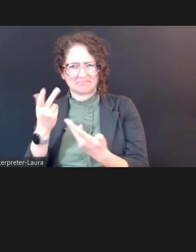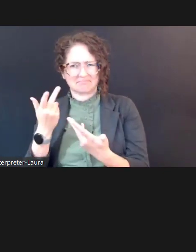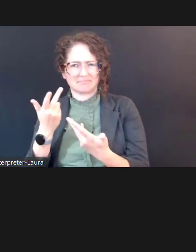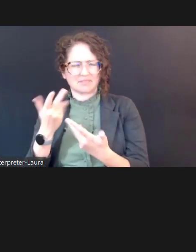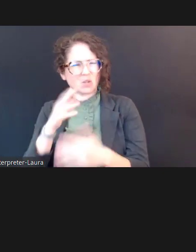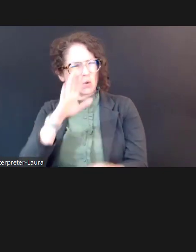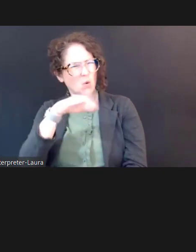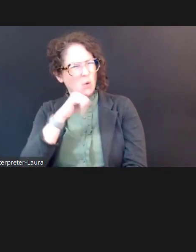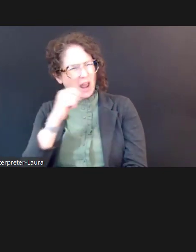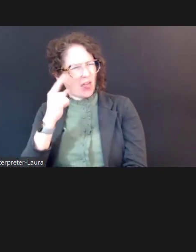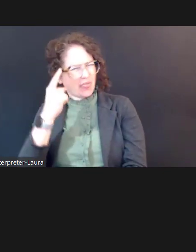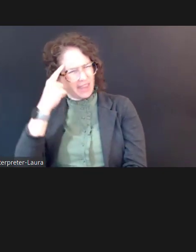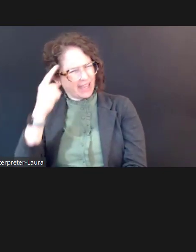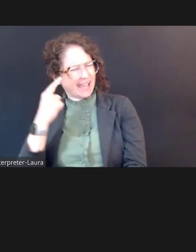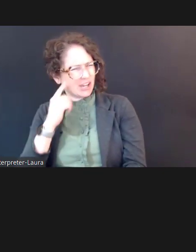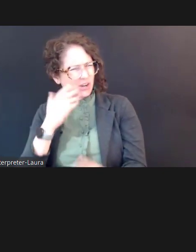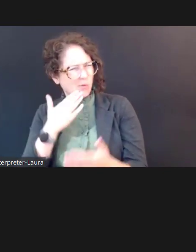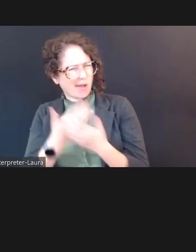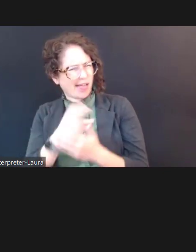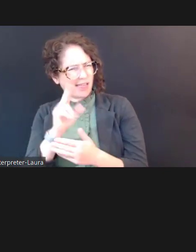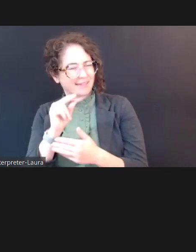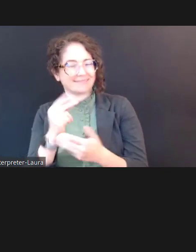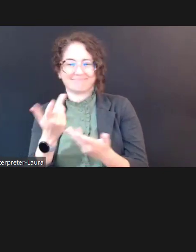So, we have to screen in these ways.